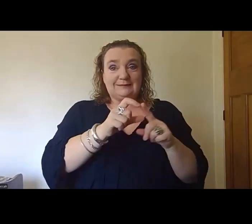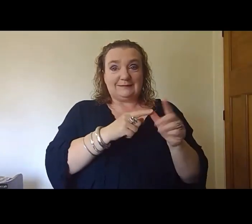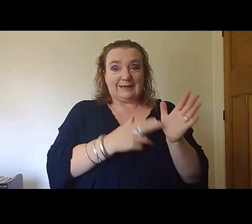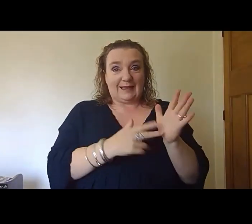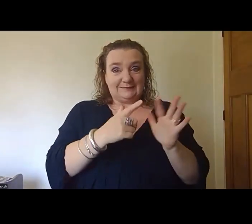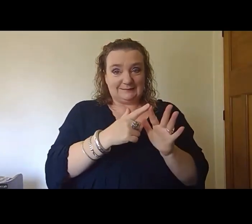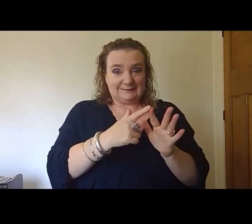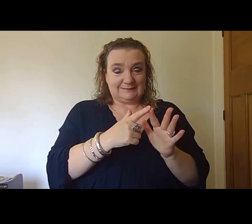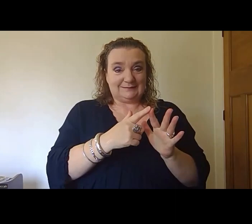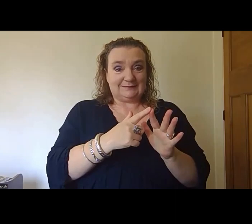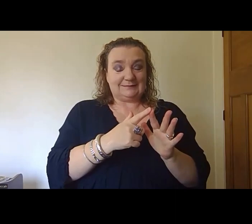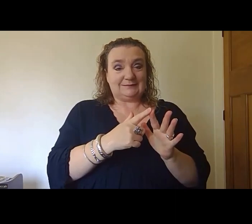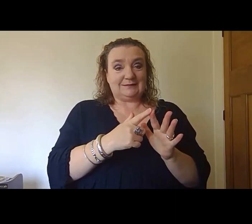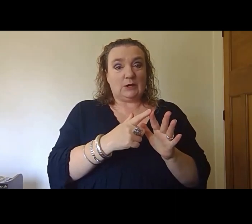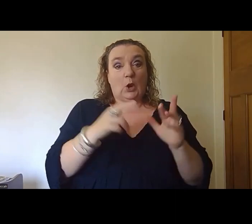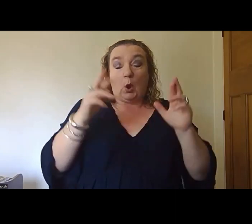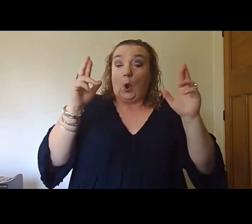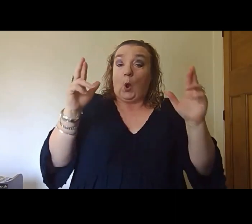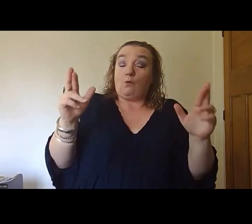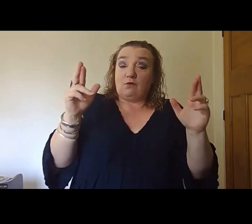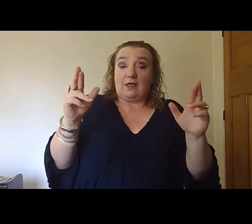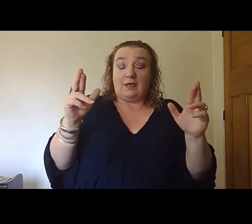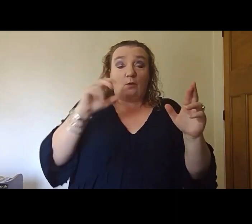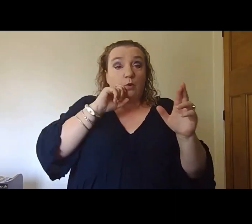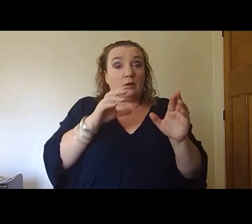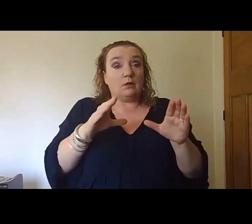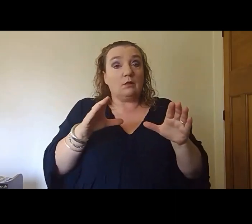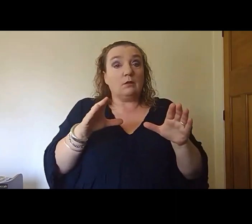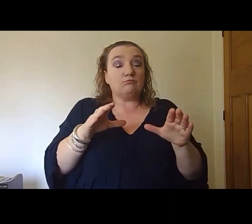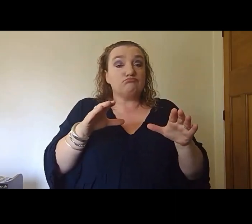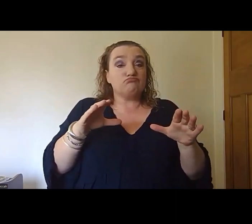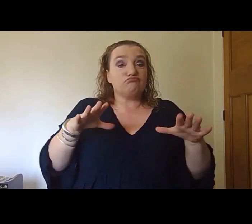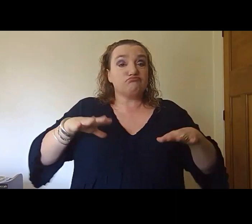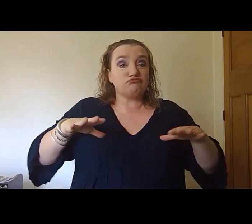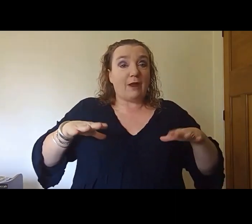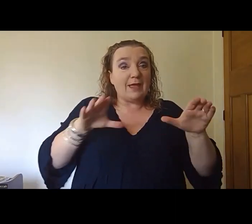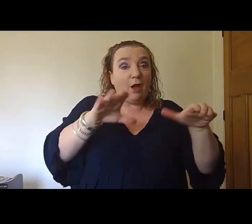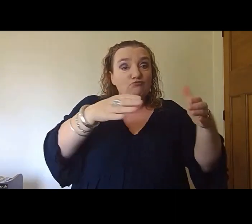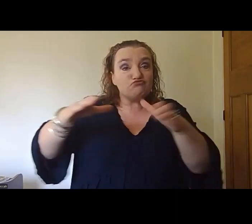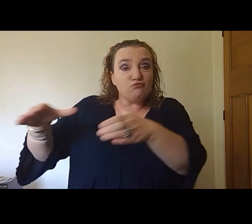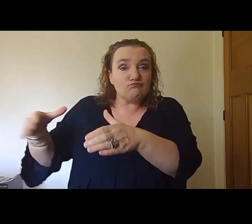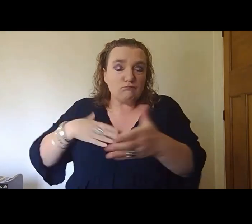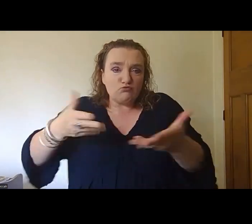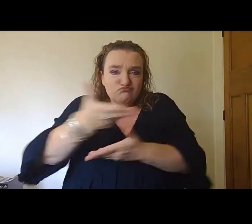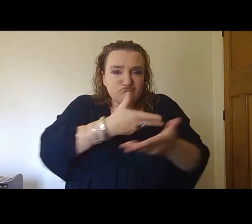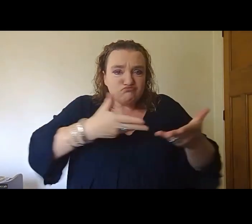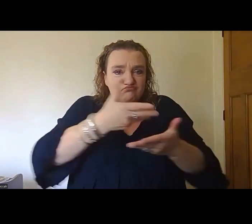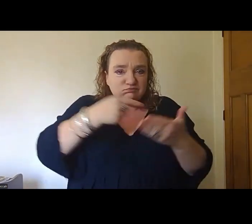And hopefully when we go into our breakout spaces, we get to talk a little more about EGL,